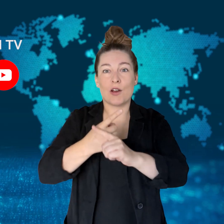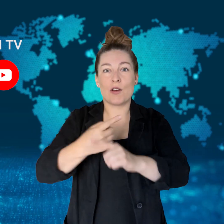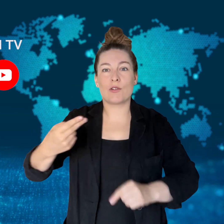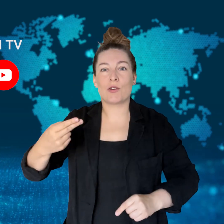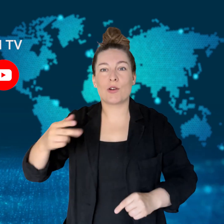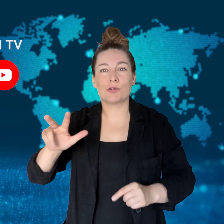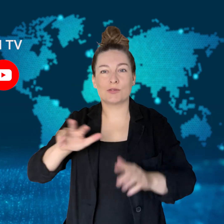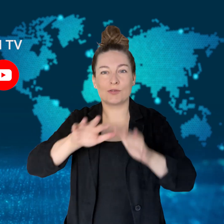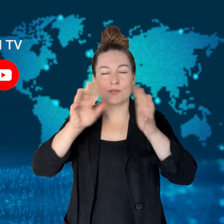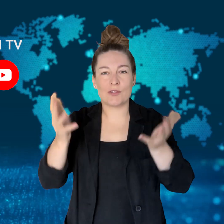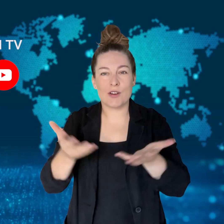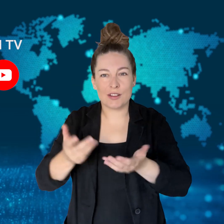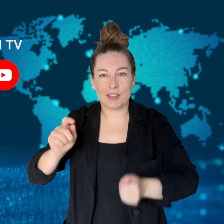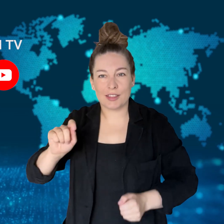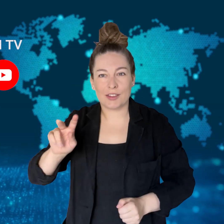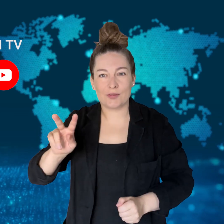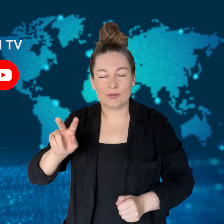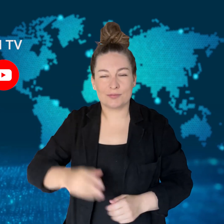get new video updates!